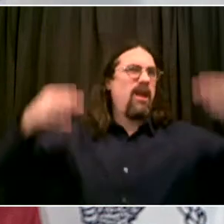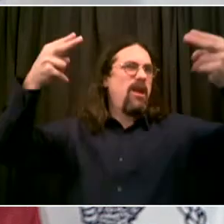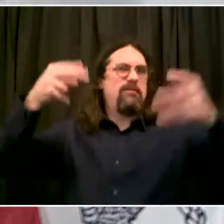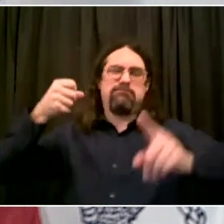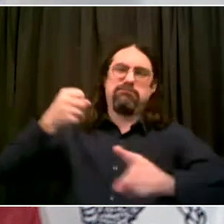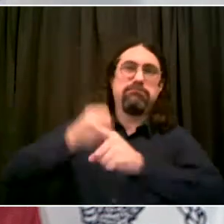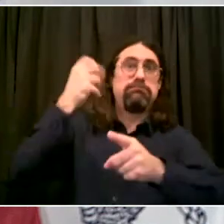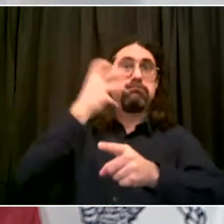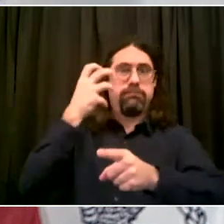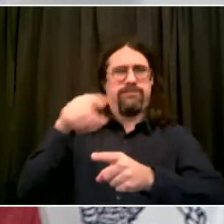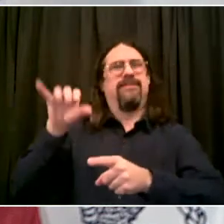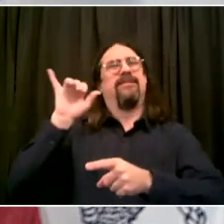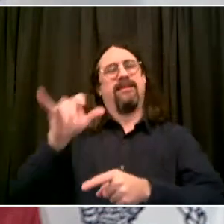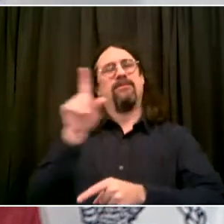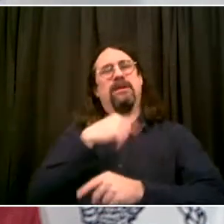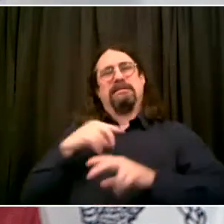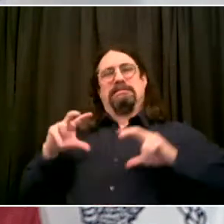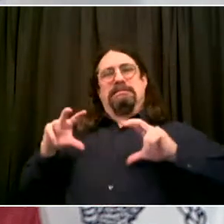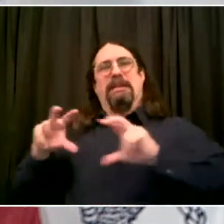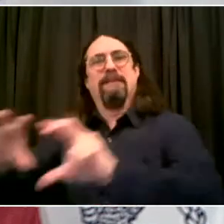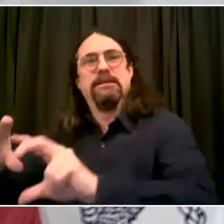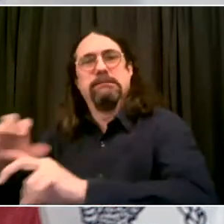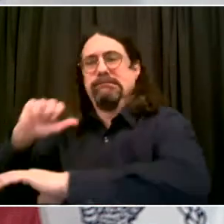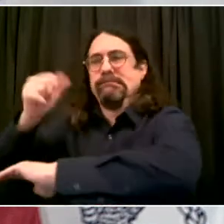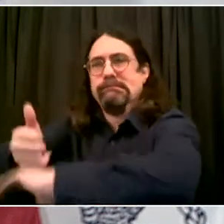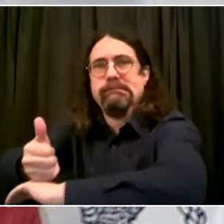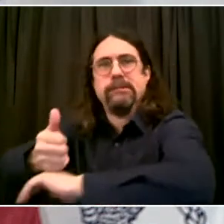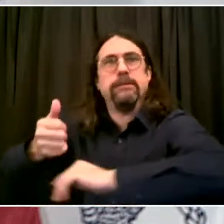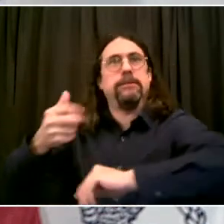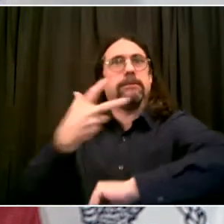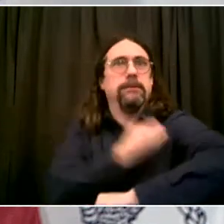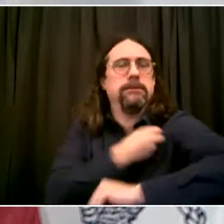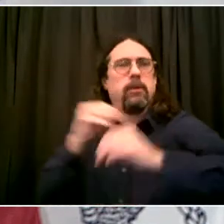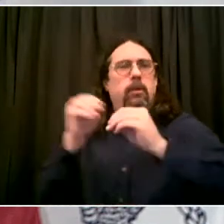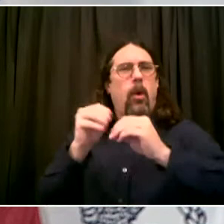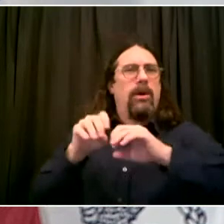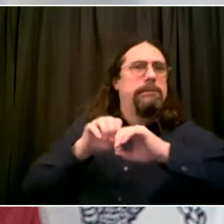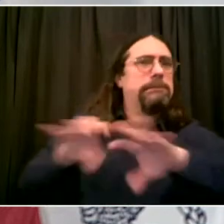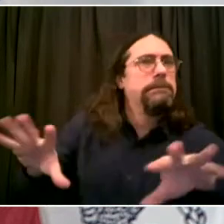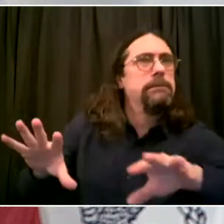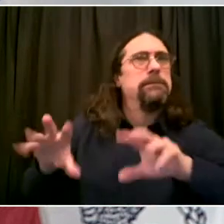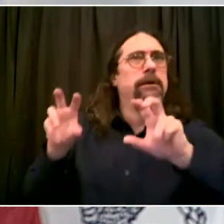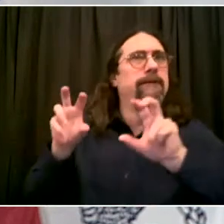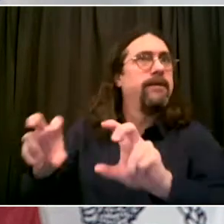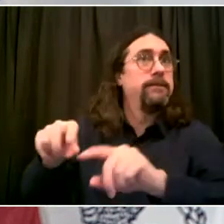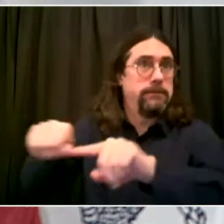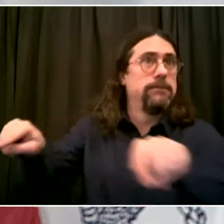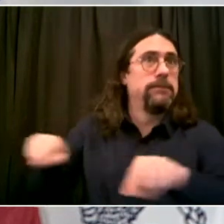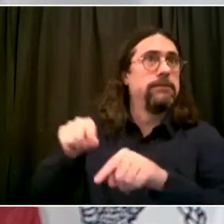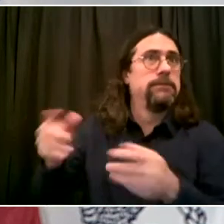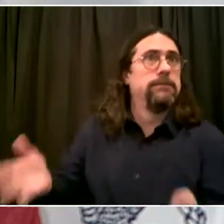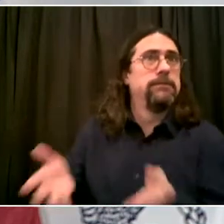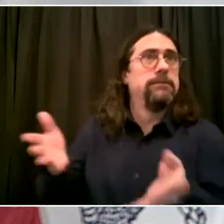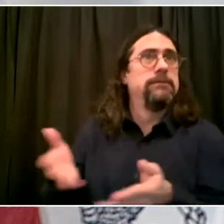THE IMPACT IS THE WORST. ALL THE COMMUNITIES YOUURE' TALKING ABOUT WE HAVE ONGOING EFFORTS